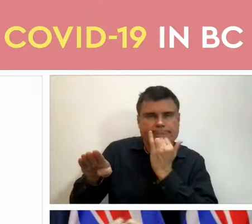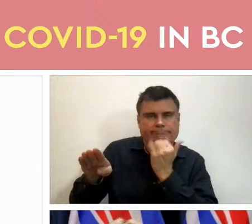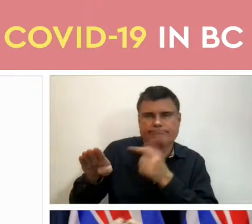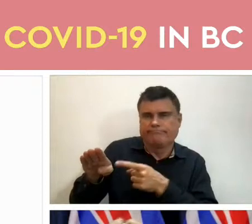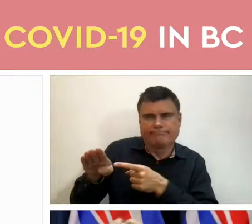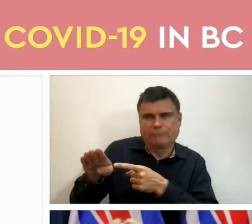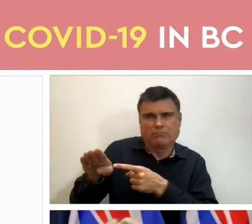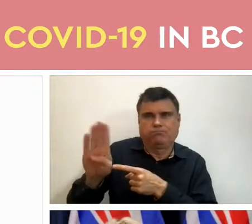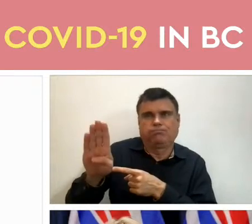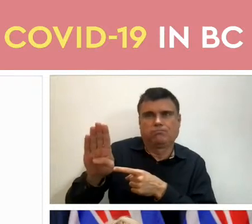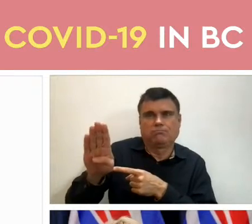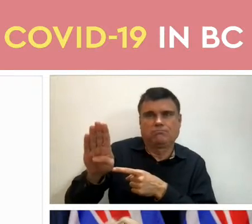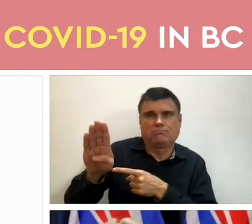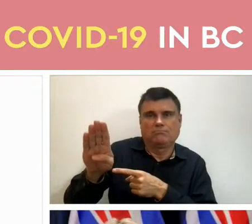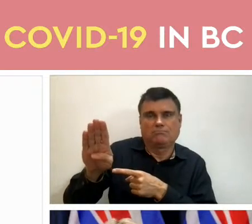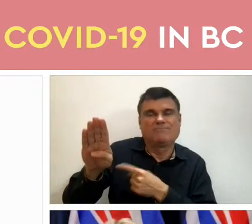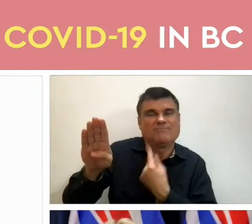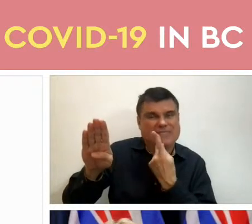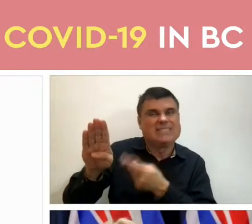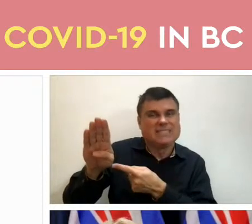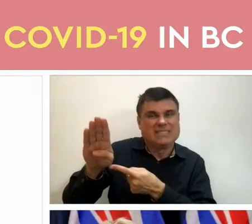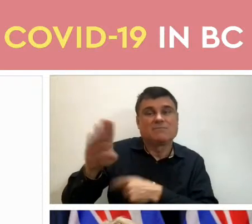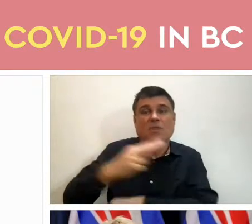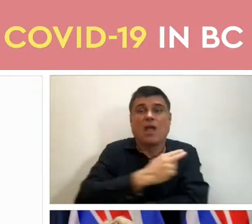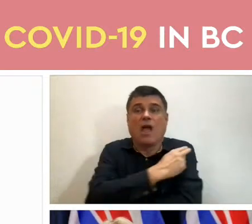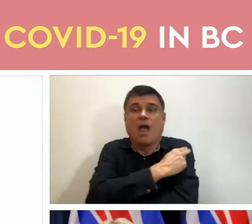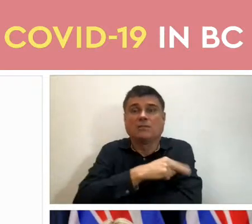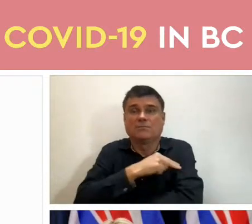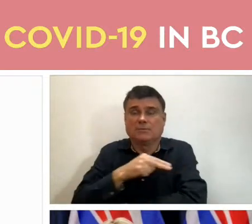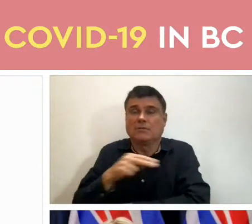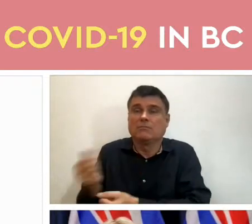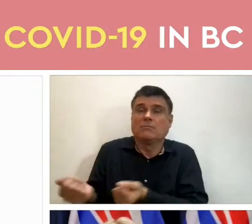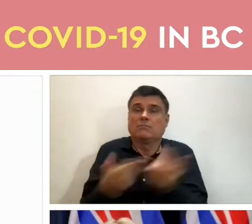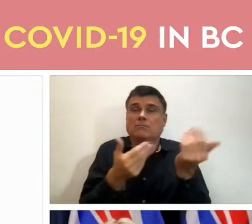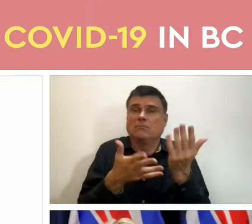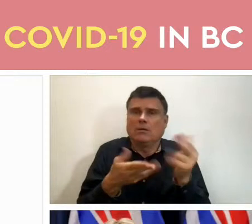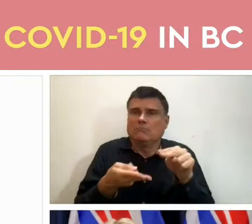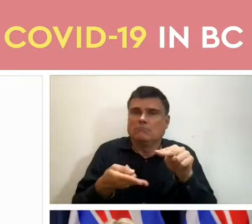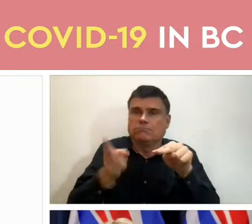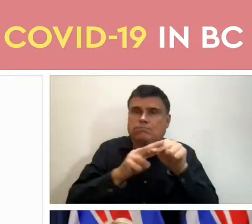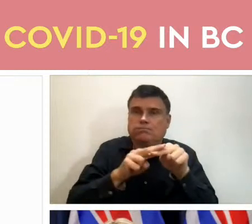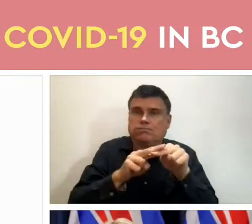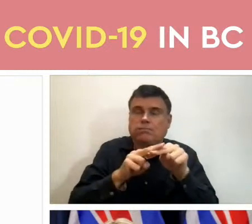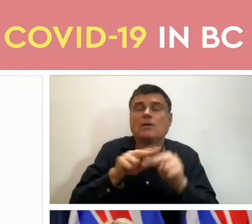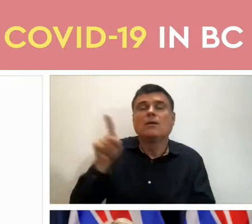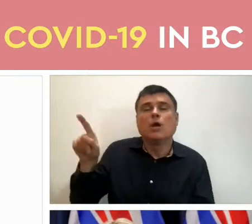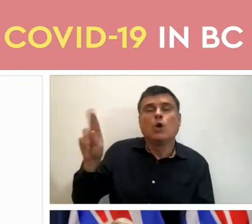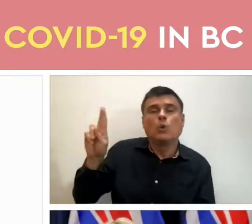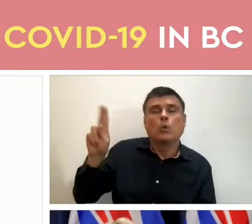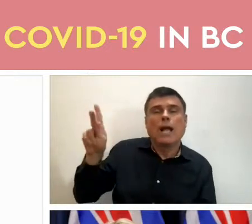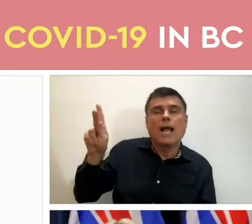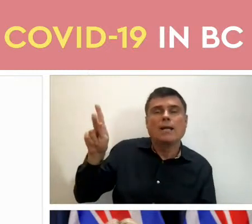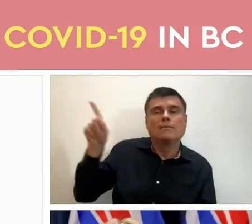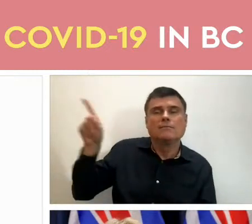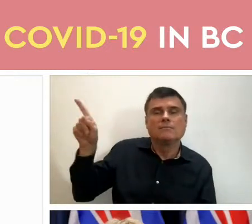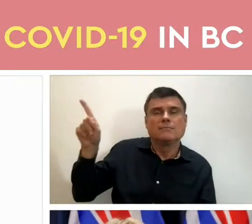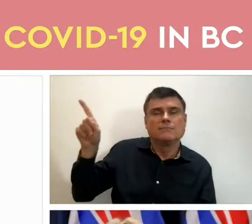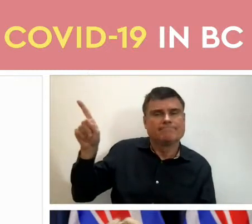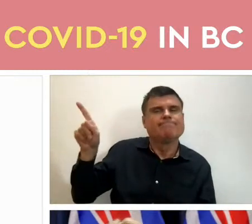hospitalization in places like the UK that are ahead of us in terms of transmission of Omicron.